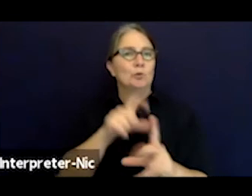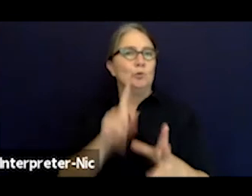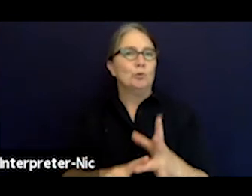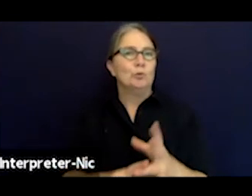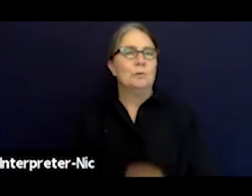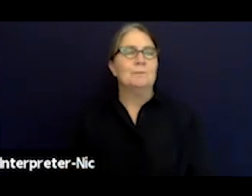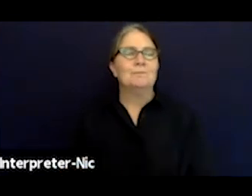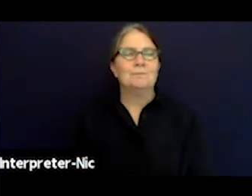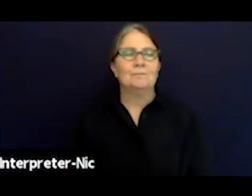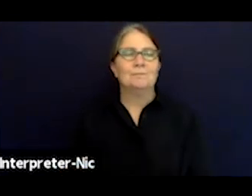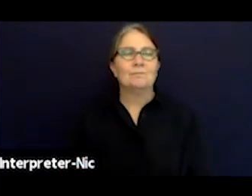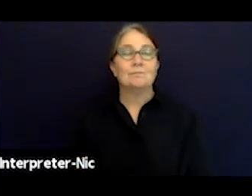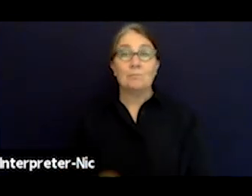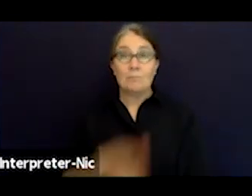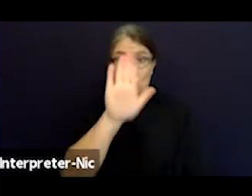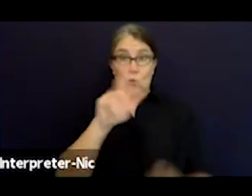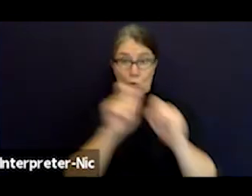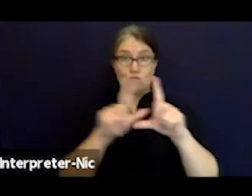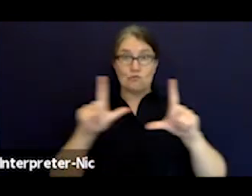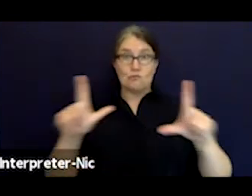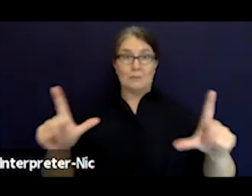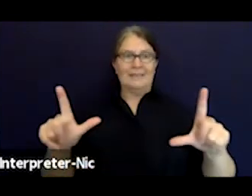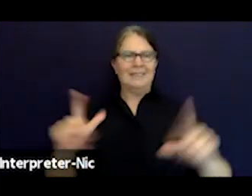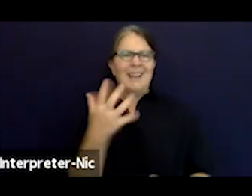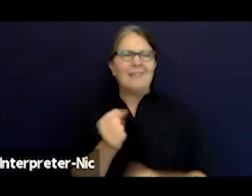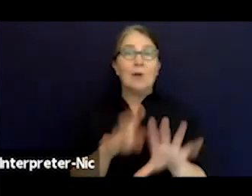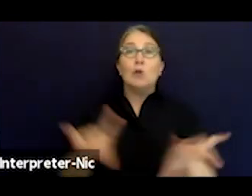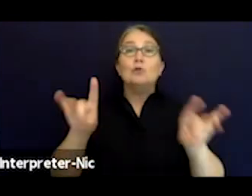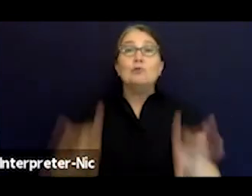On your screen now are a number of Australian students who have graduated from their